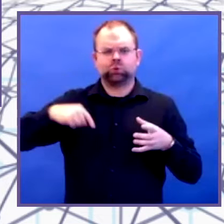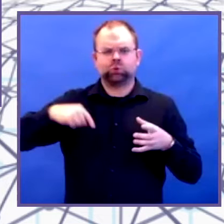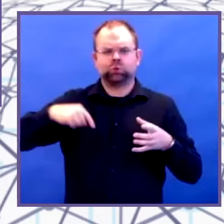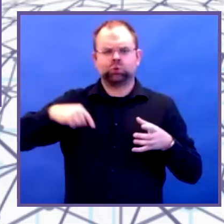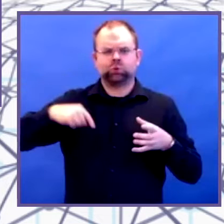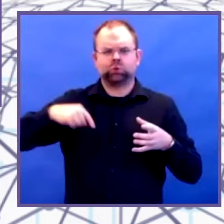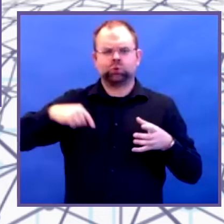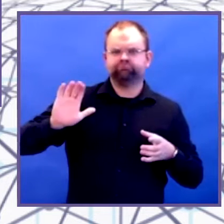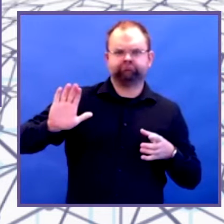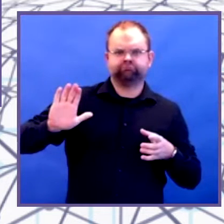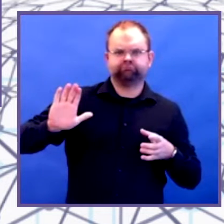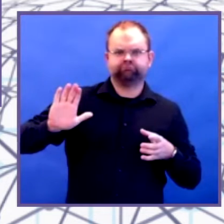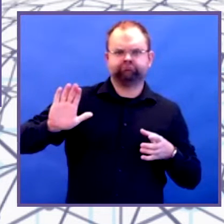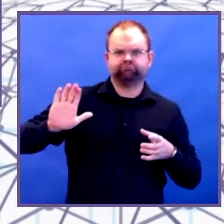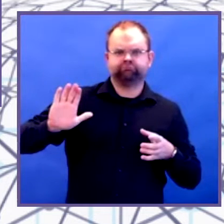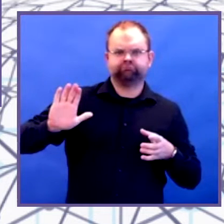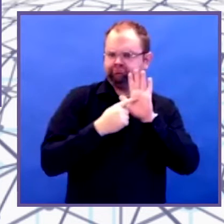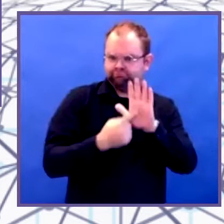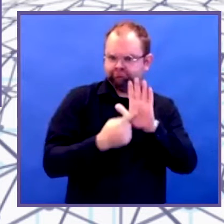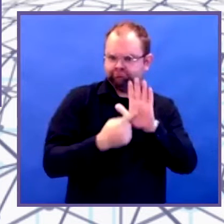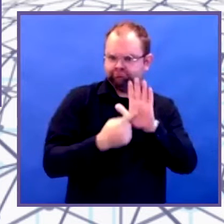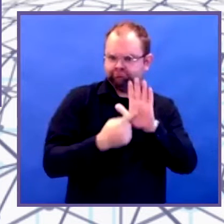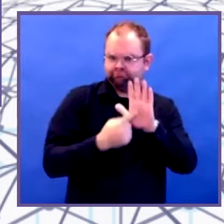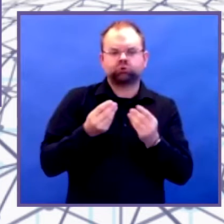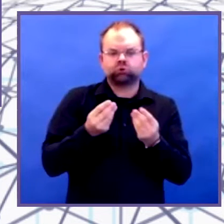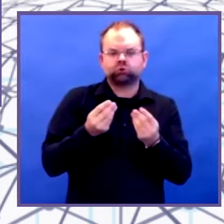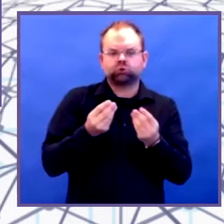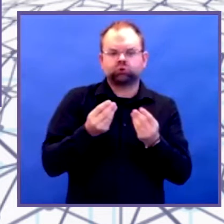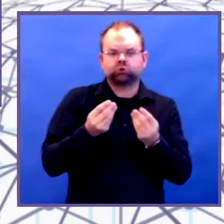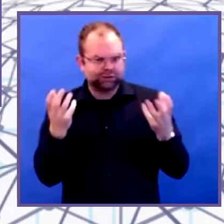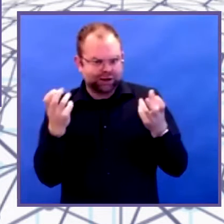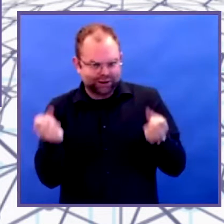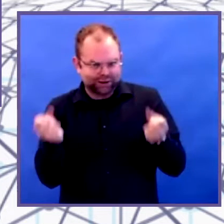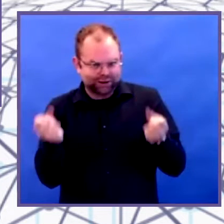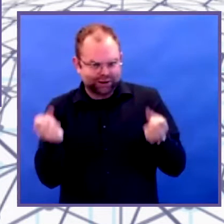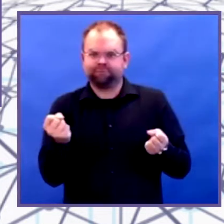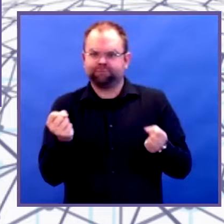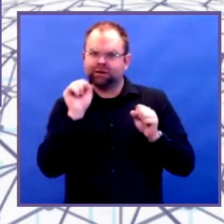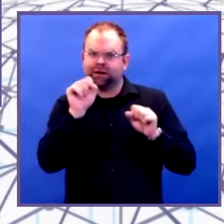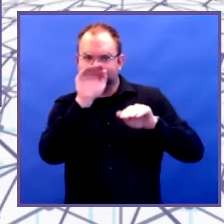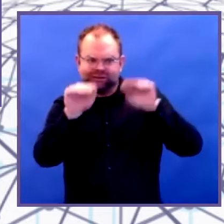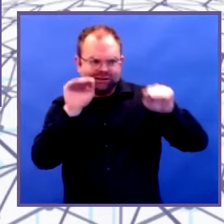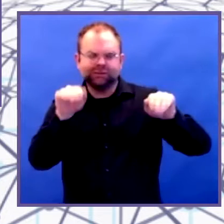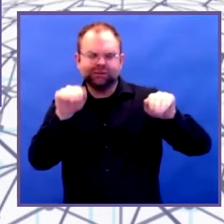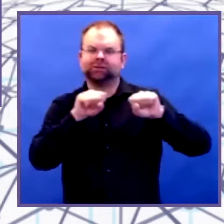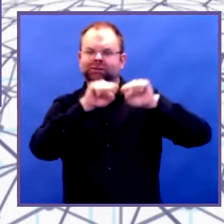I recall meetings with many of the big agencies and I am not going to share names here, but